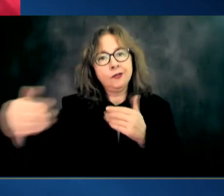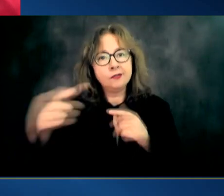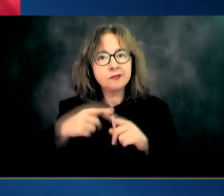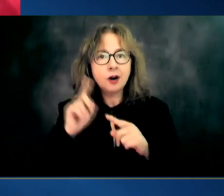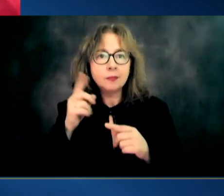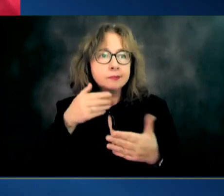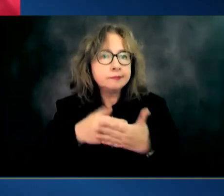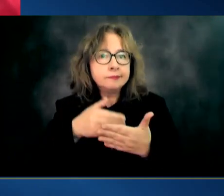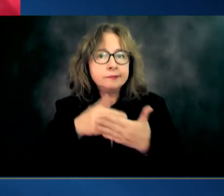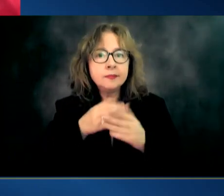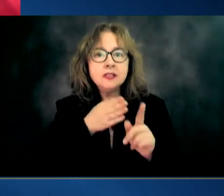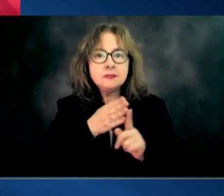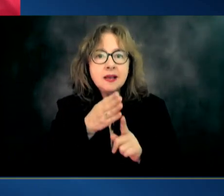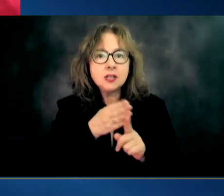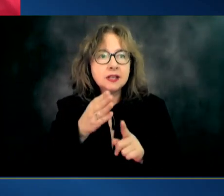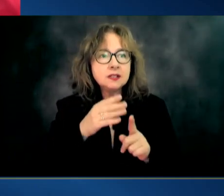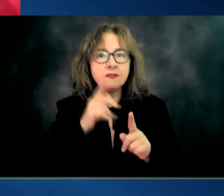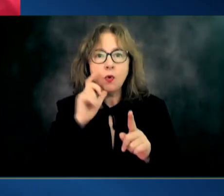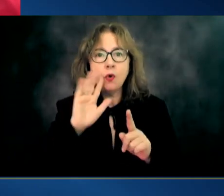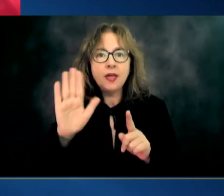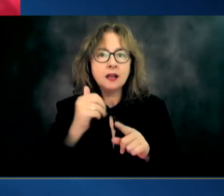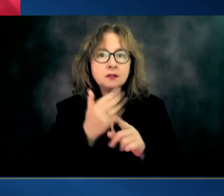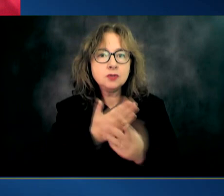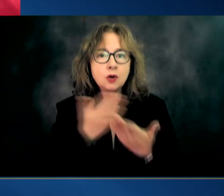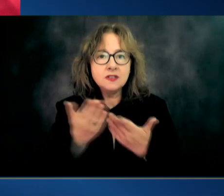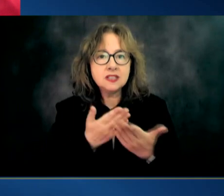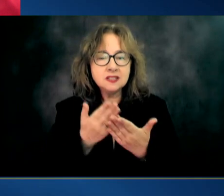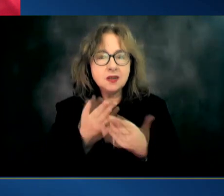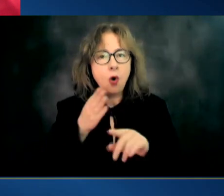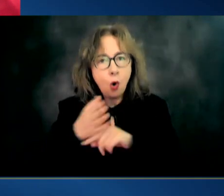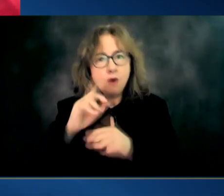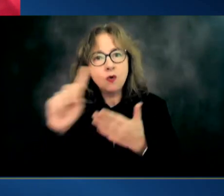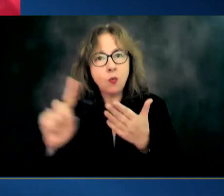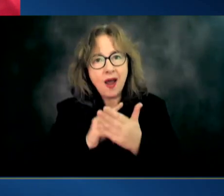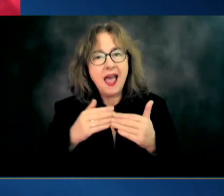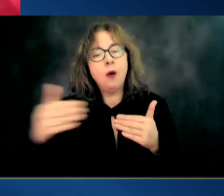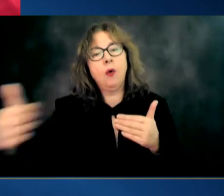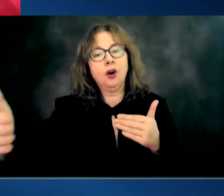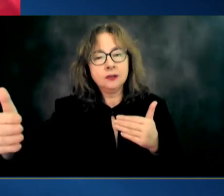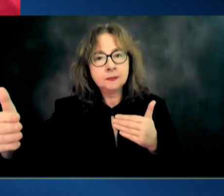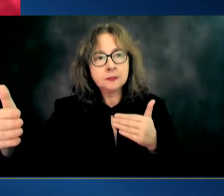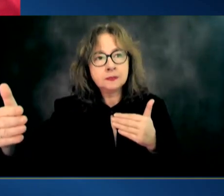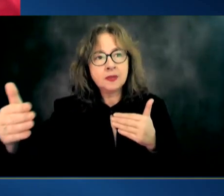with daily service. So, in Georgia, these data are being used to inform additional care models,